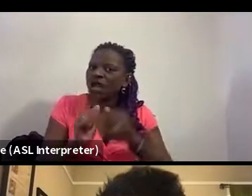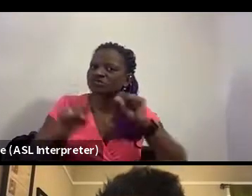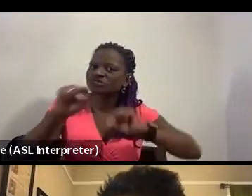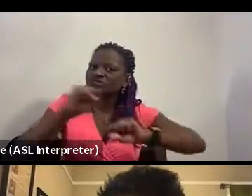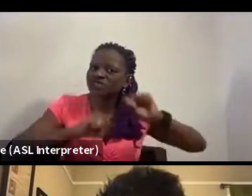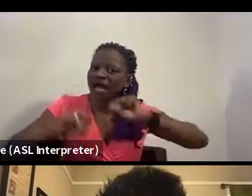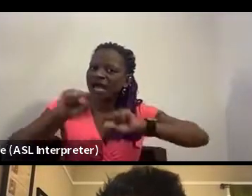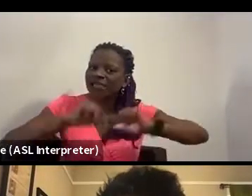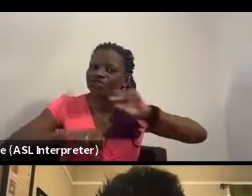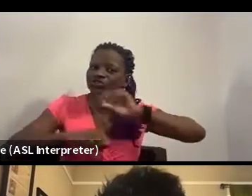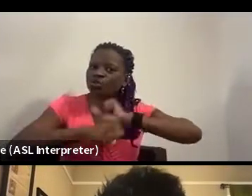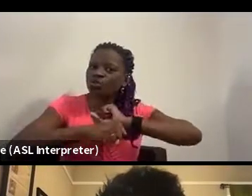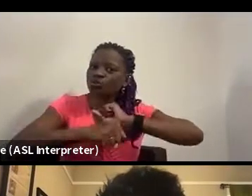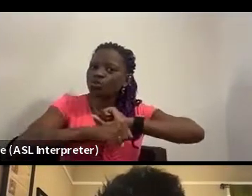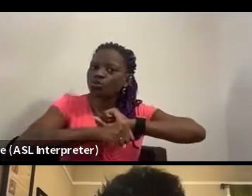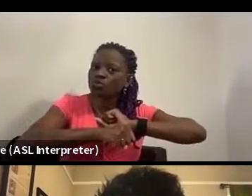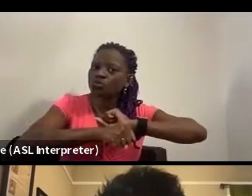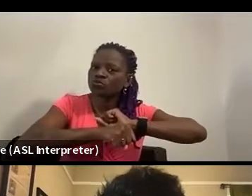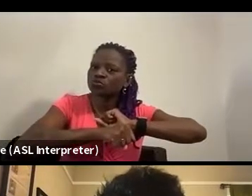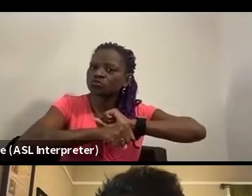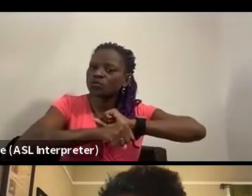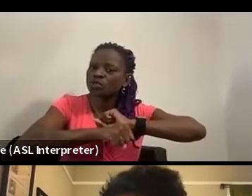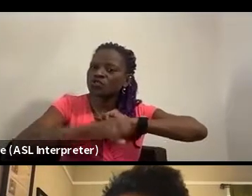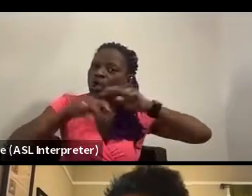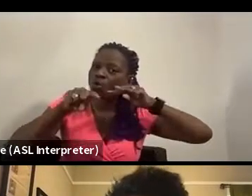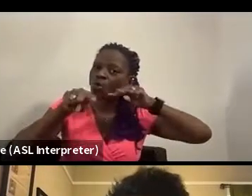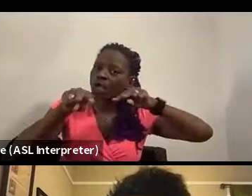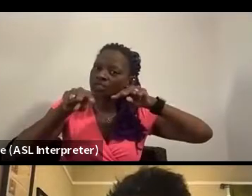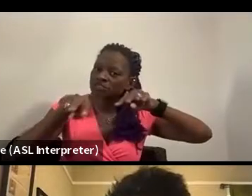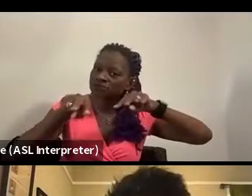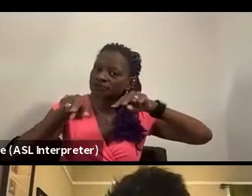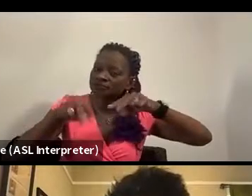Like, if there's if they're watching it and if there's concerns, they posit they